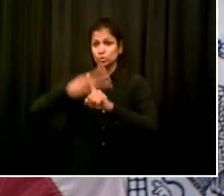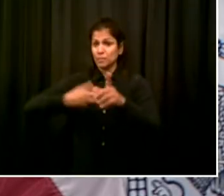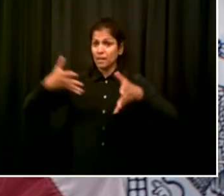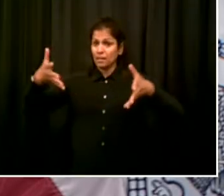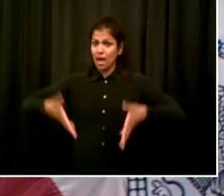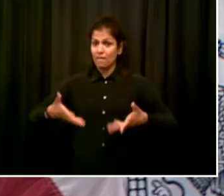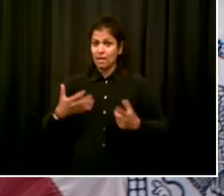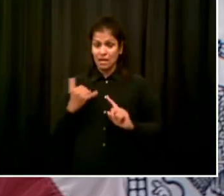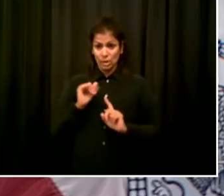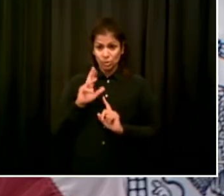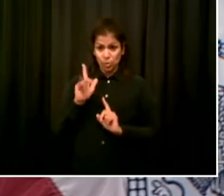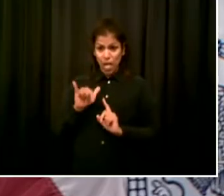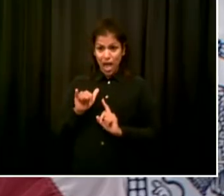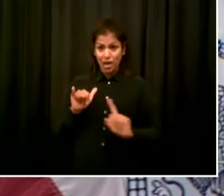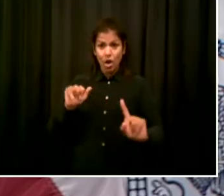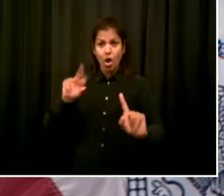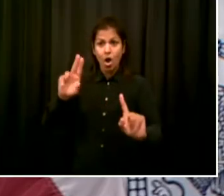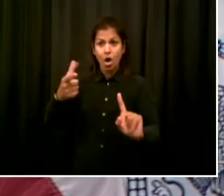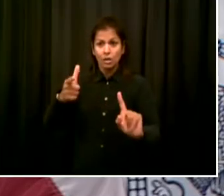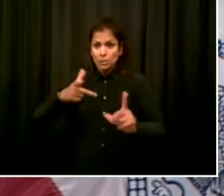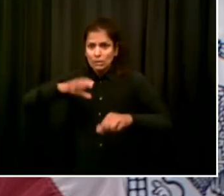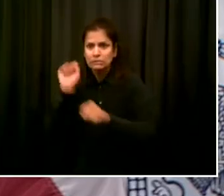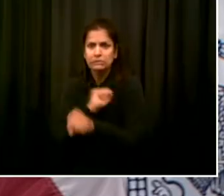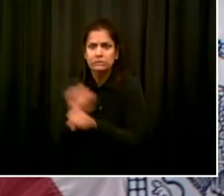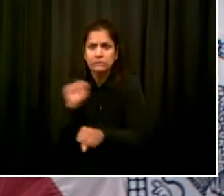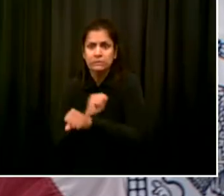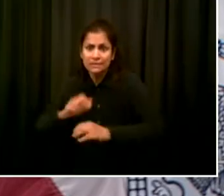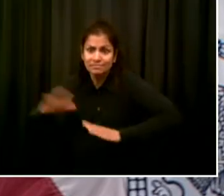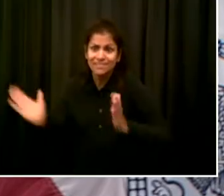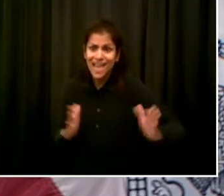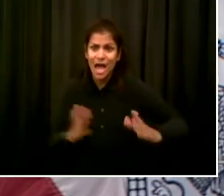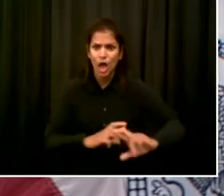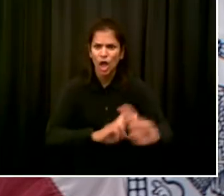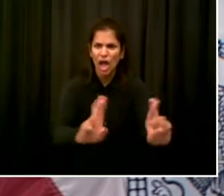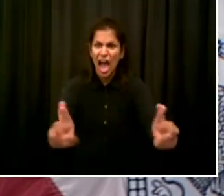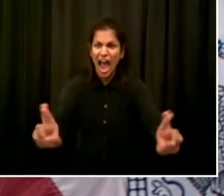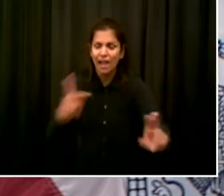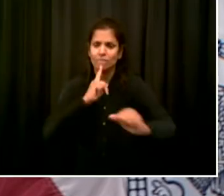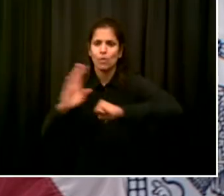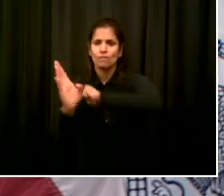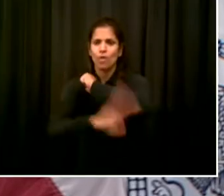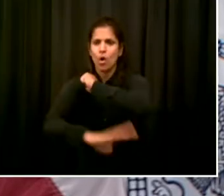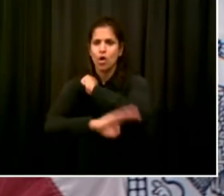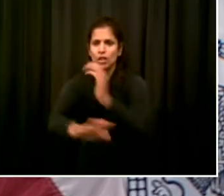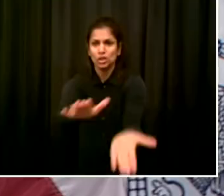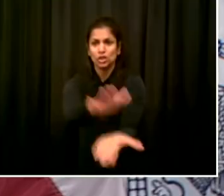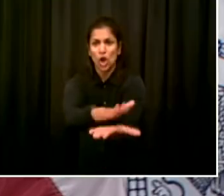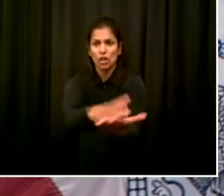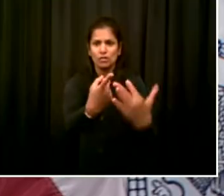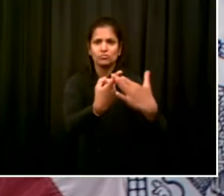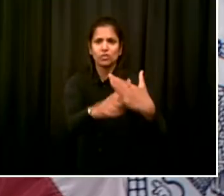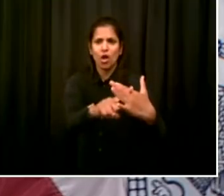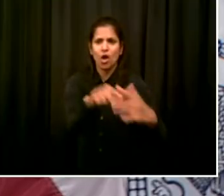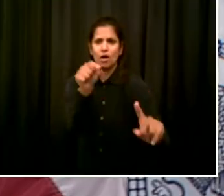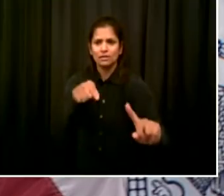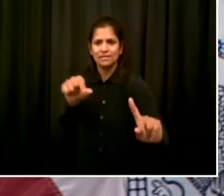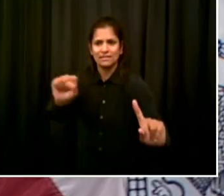IN TWO MONTHS WITH A LOT OF HARD WORK AND CONSTANT BSOESONSI WITH HEALTH AND SAFETY WE WILL